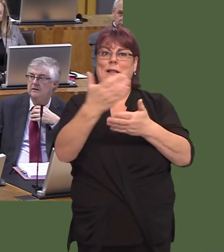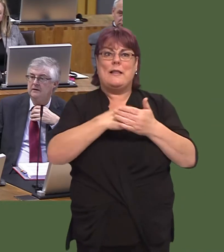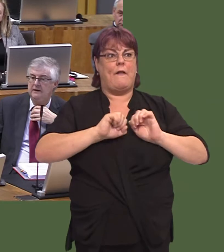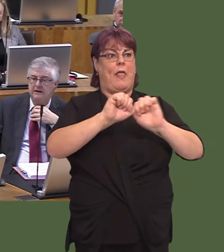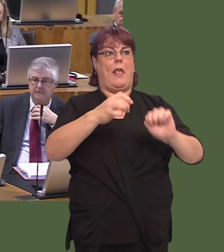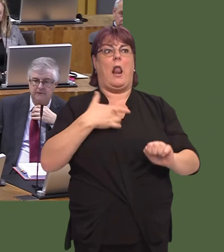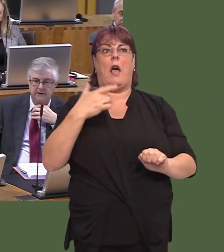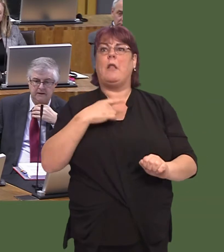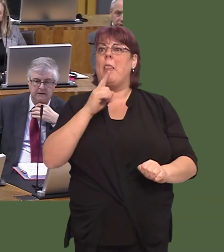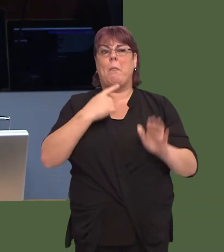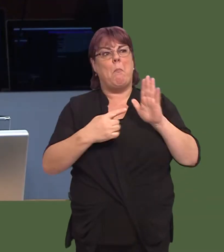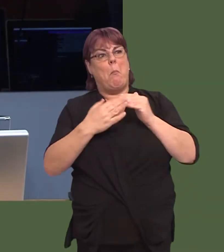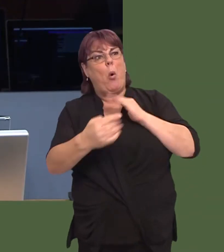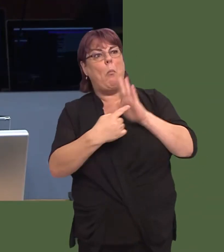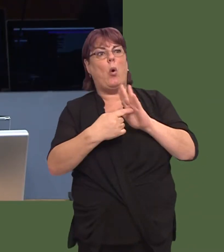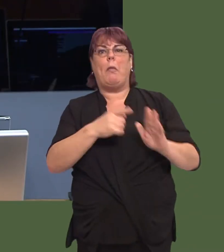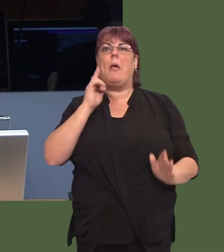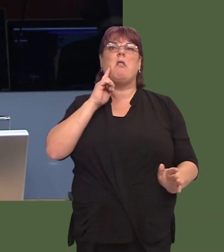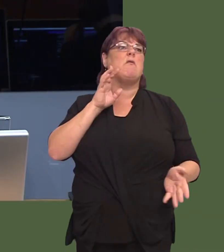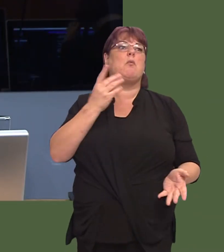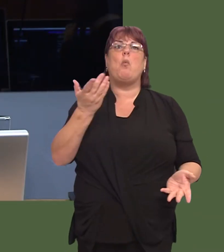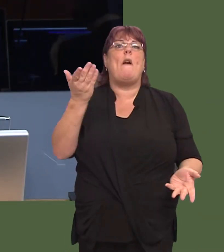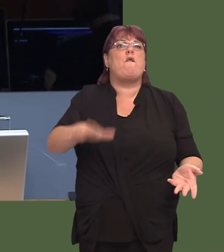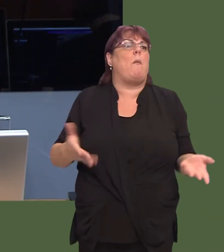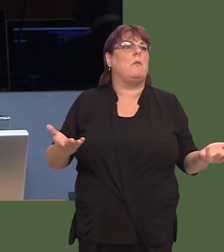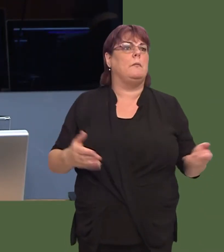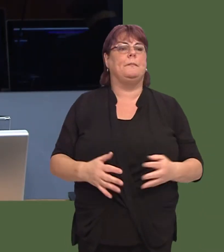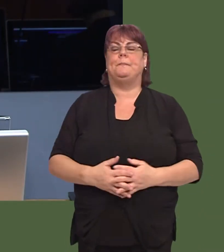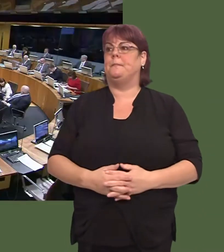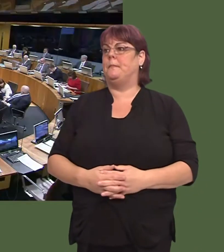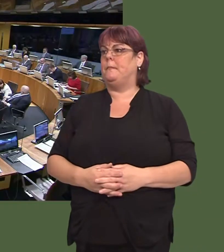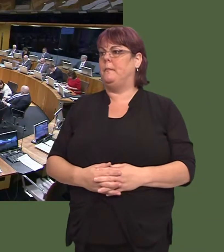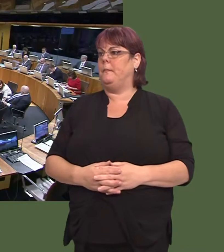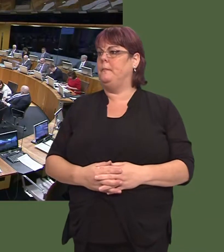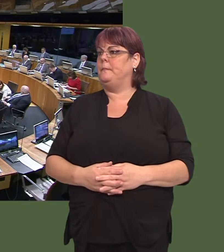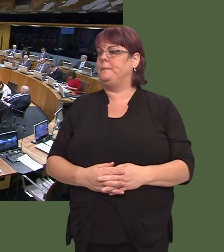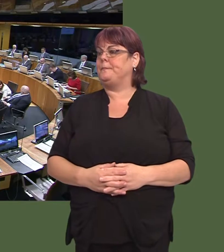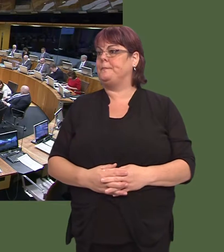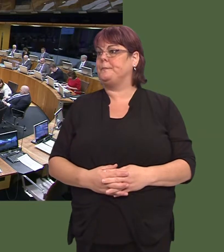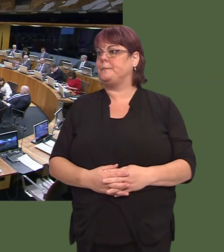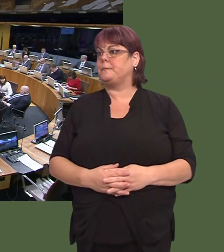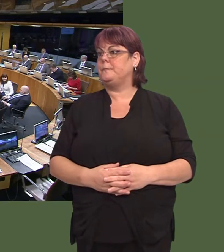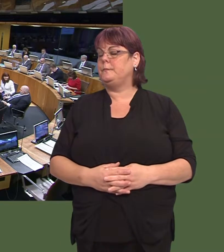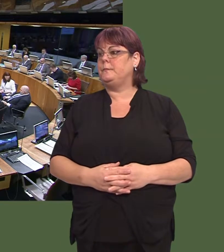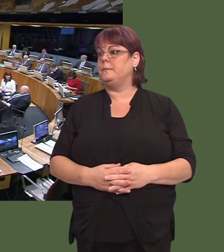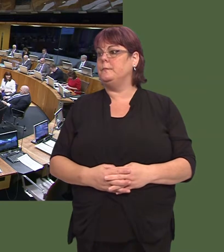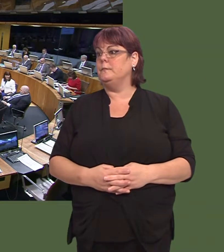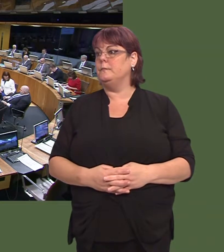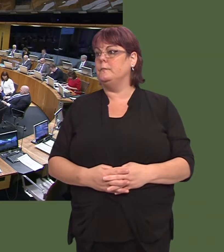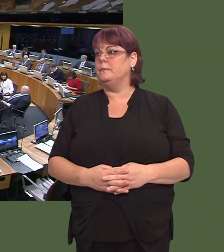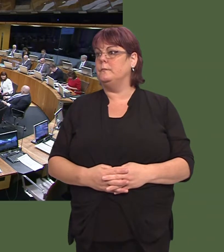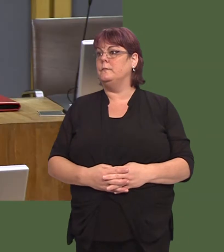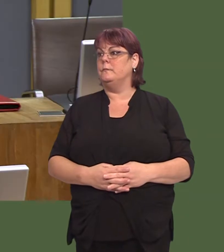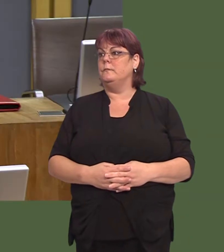Suzy Davies: The external affairs committee recently reported on the implication of Brexit